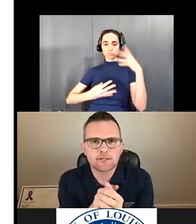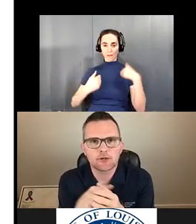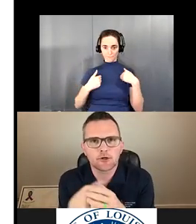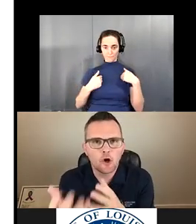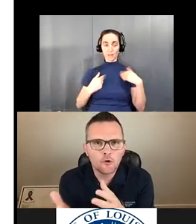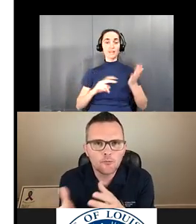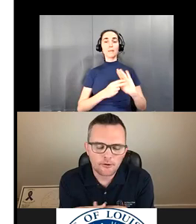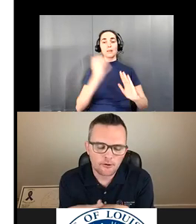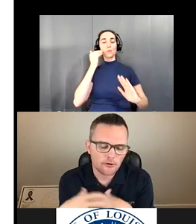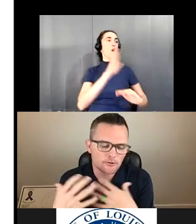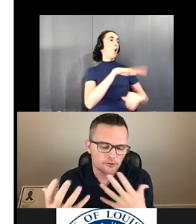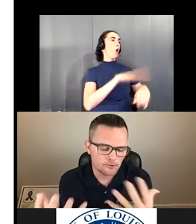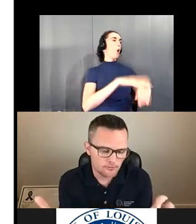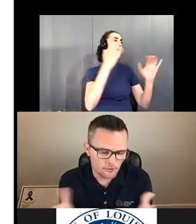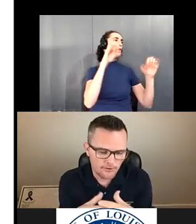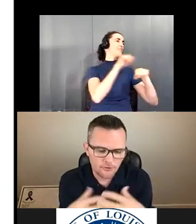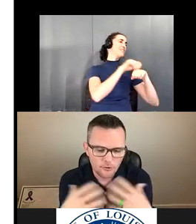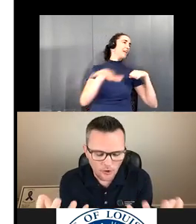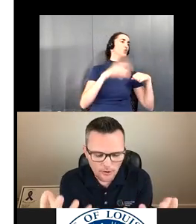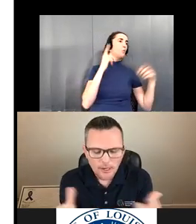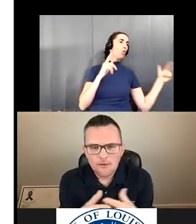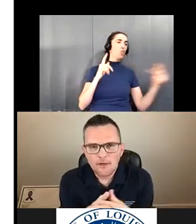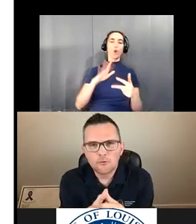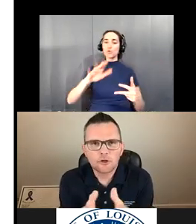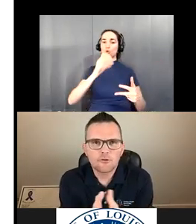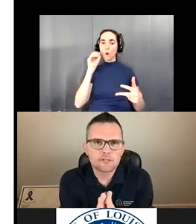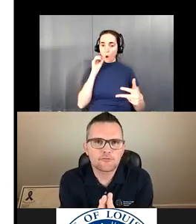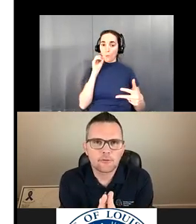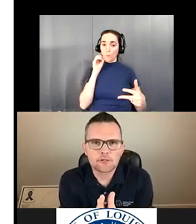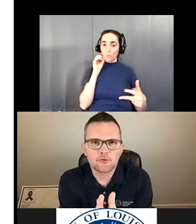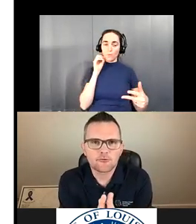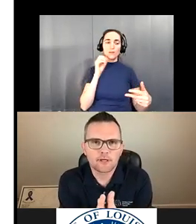to your home or to your wherever you are, they will know this information before they